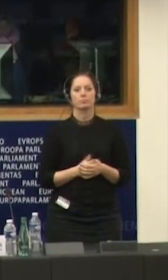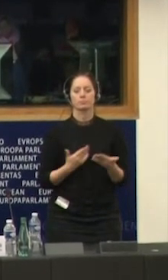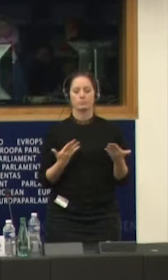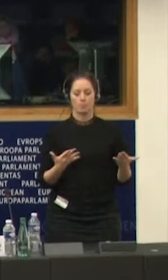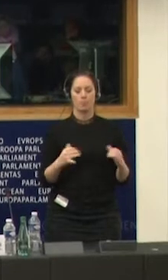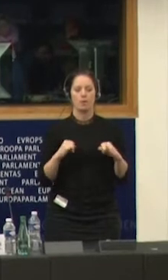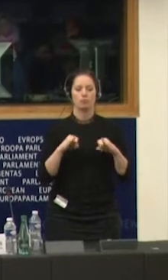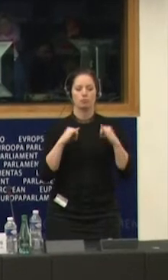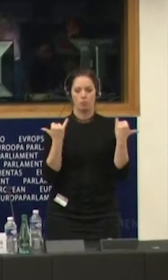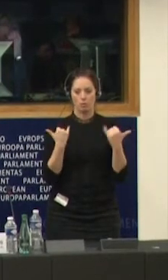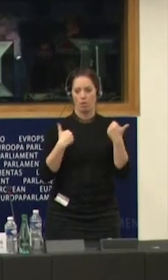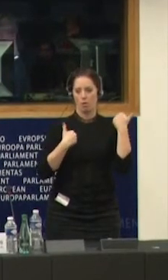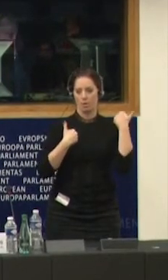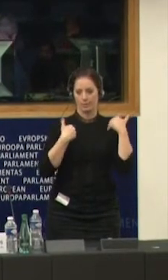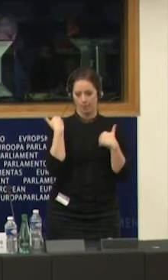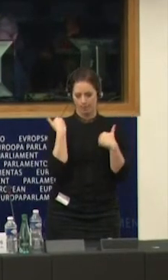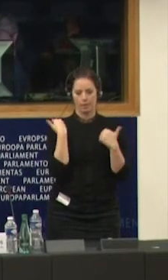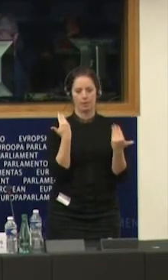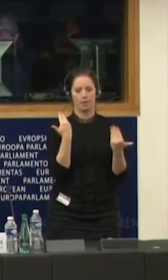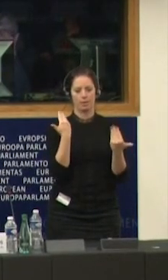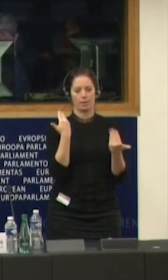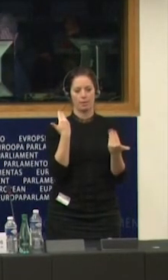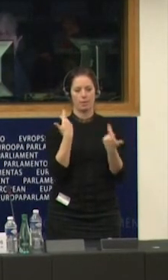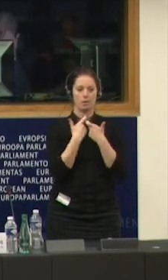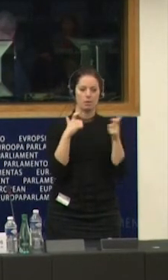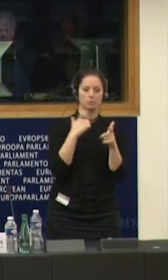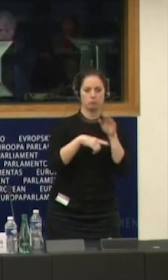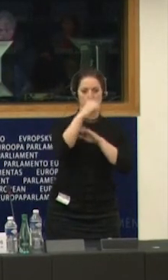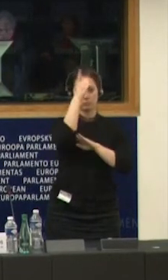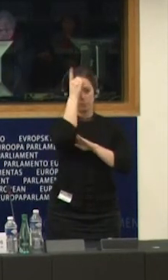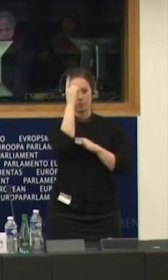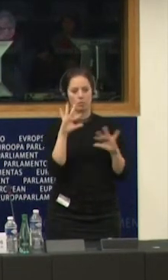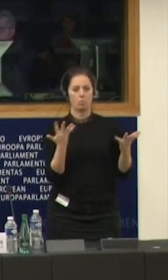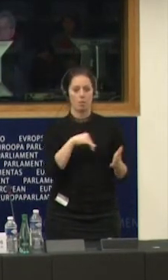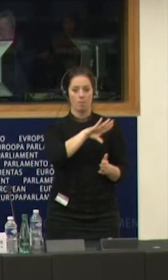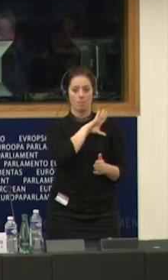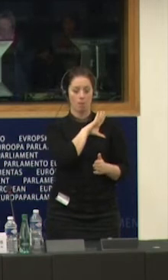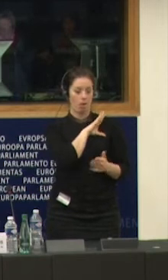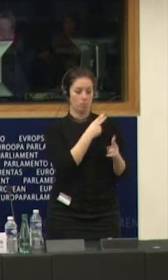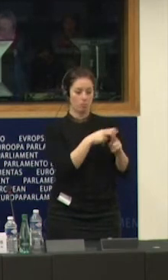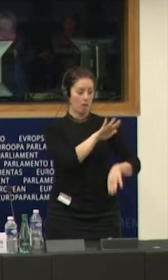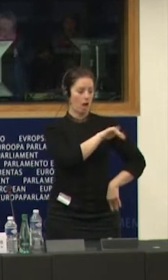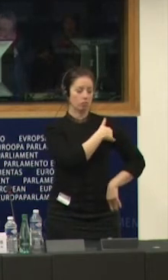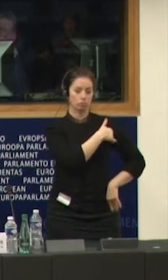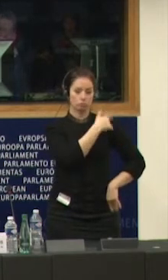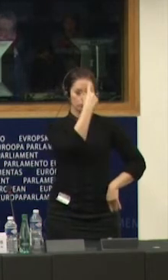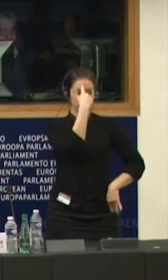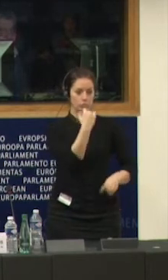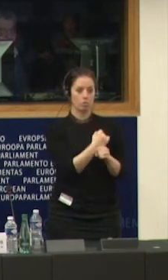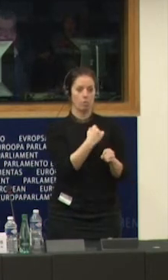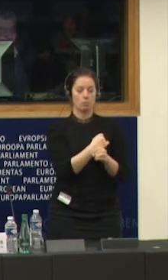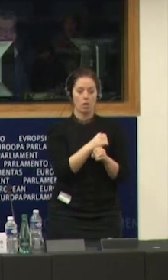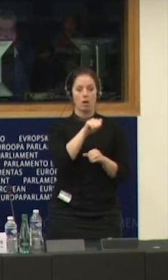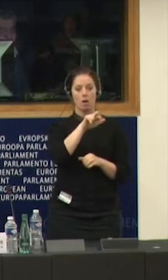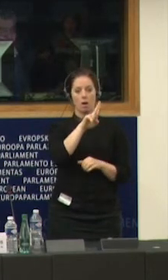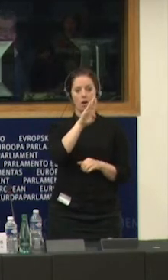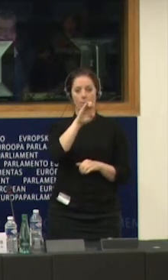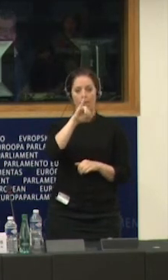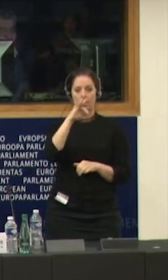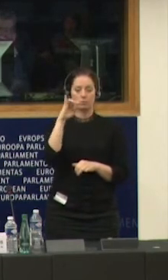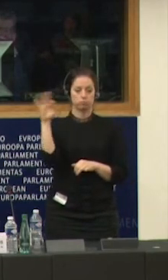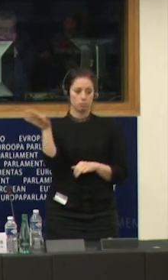told us associations also have an important role to play for people with disabilities. It is similar in Germany.